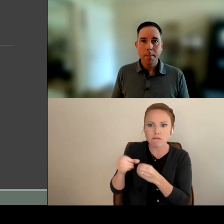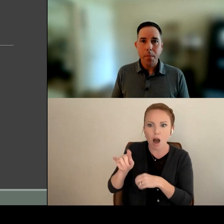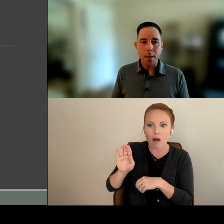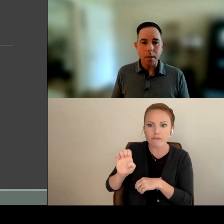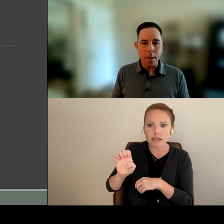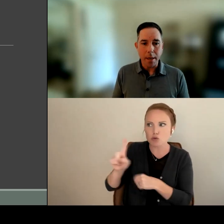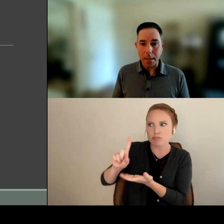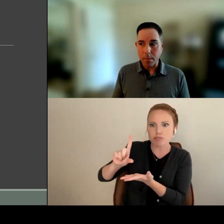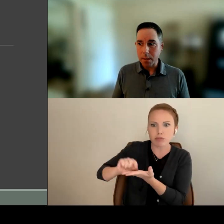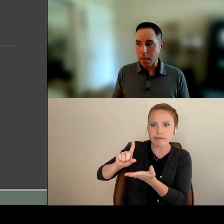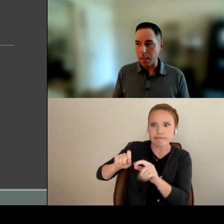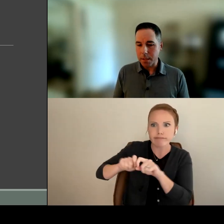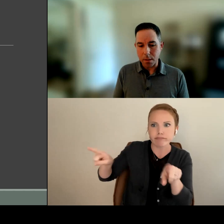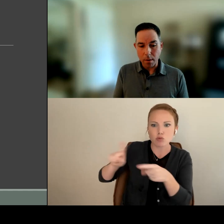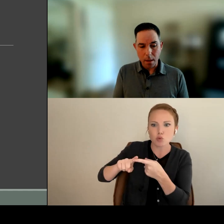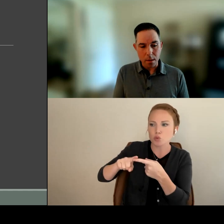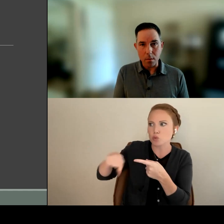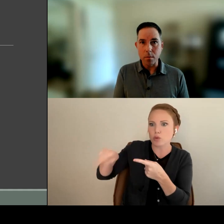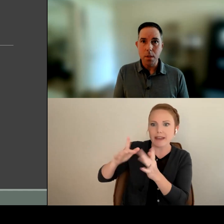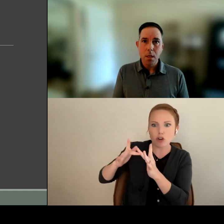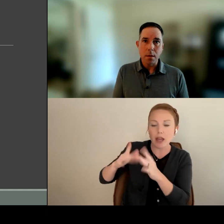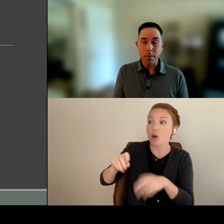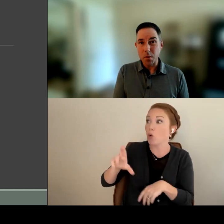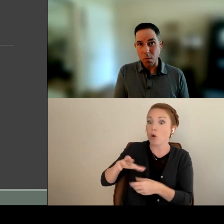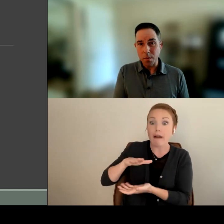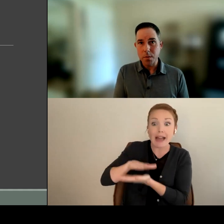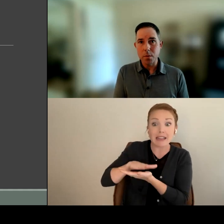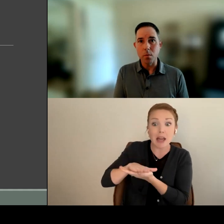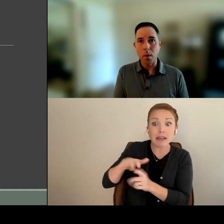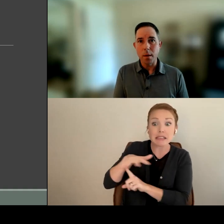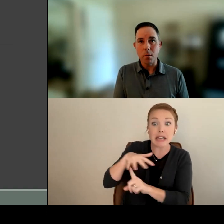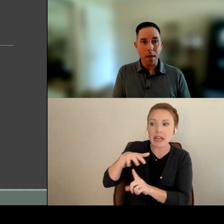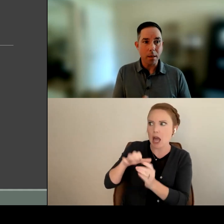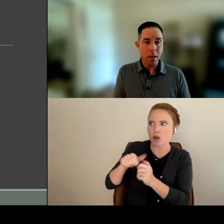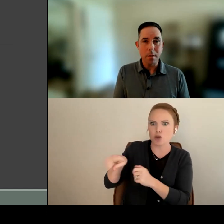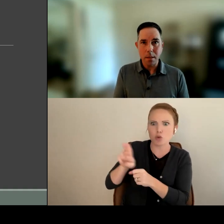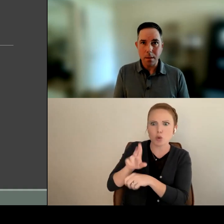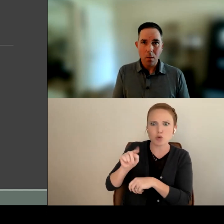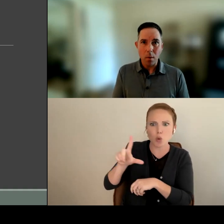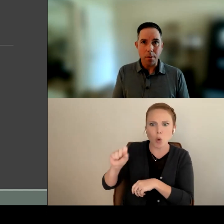In an academic setting, that's knowing how to use different tools to create content whether